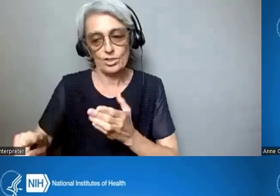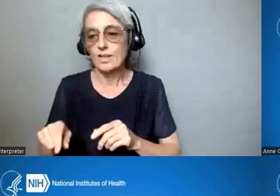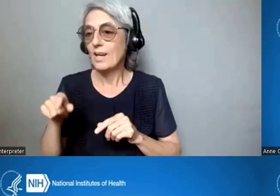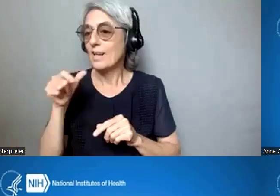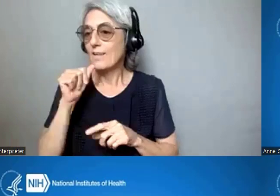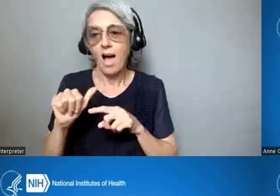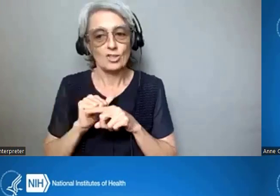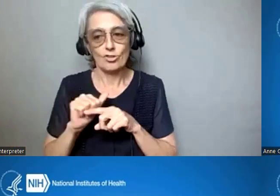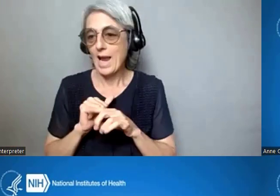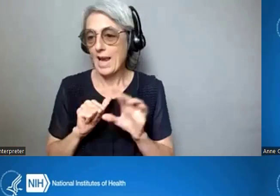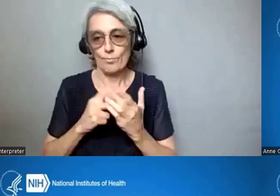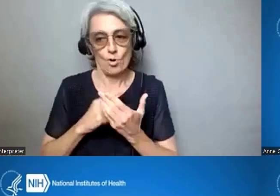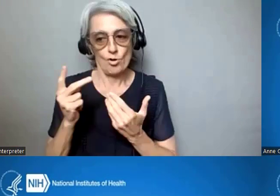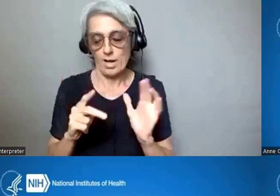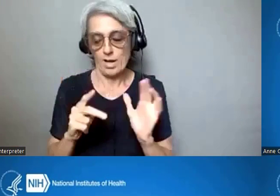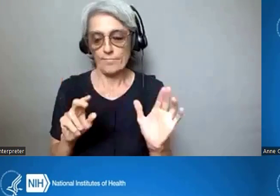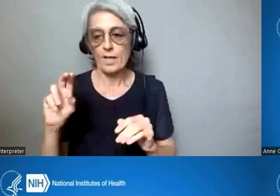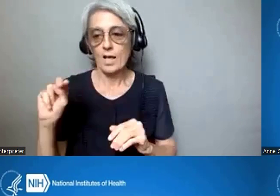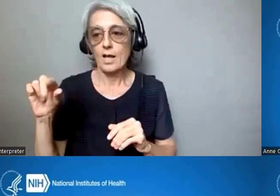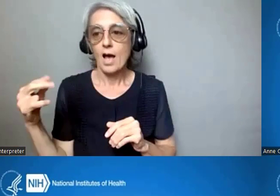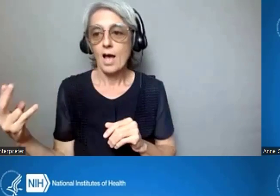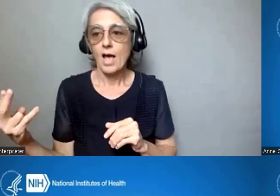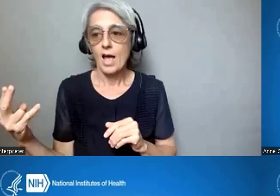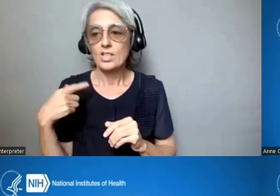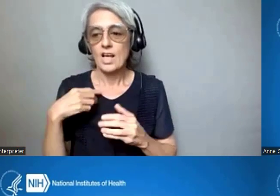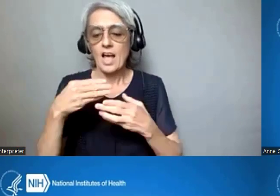So NIH offers a range of other training programs